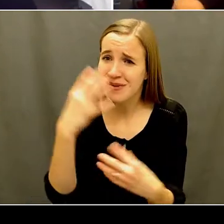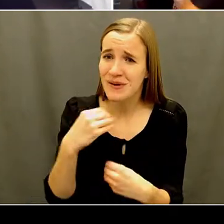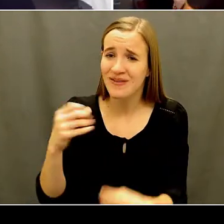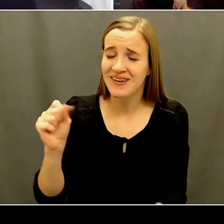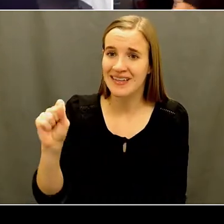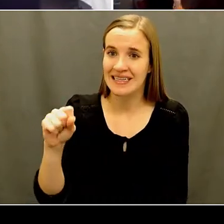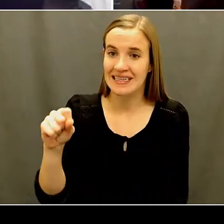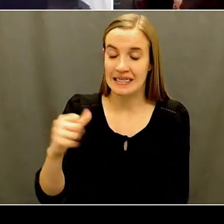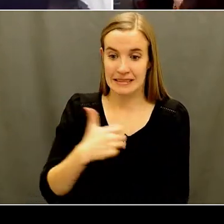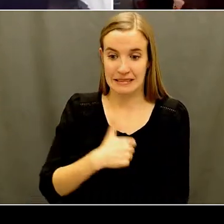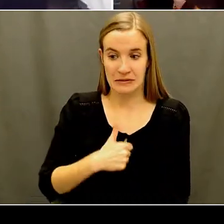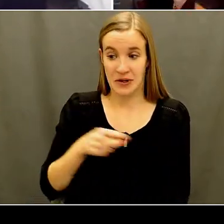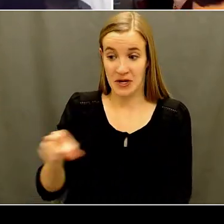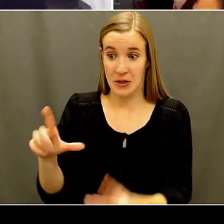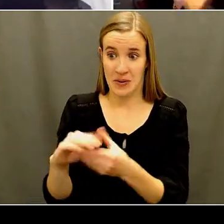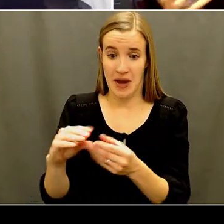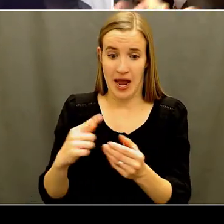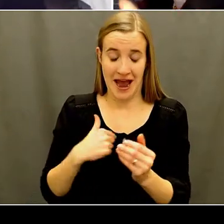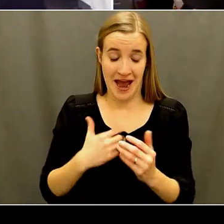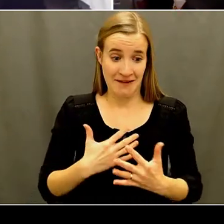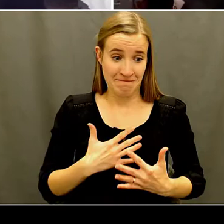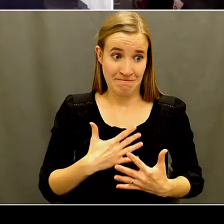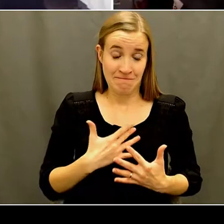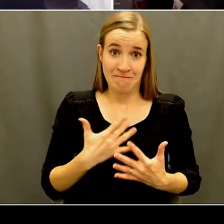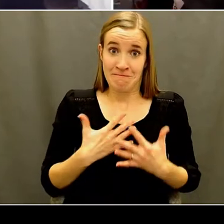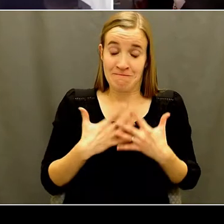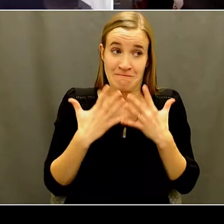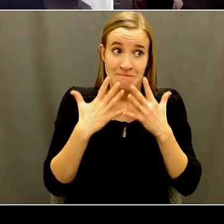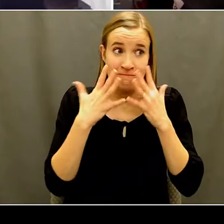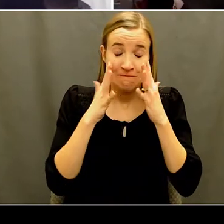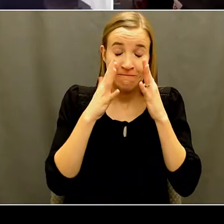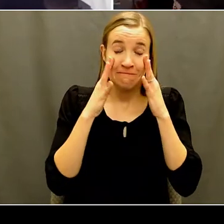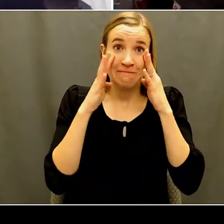wait, no. That's so amazing. Like I said, I feel like I can resonate with a